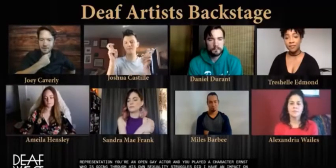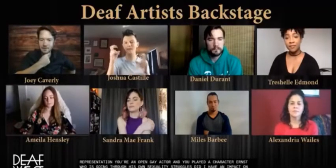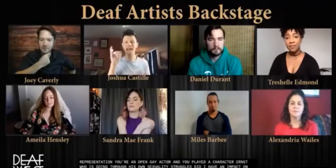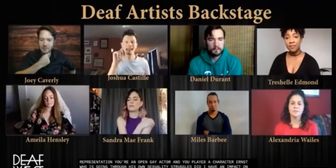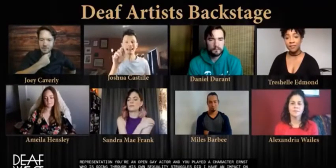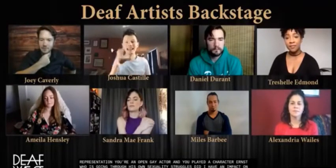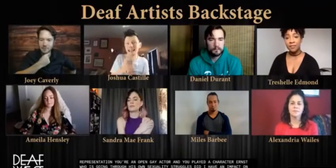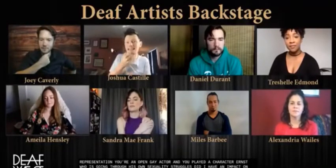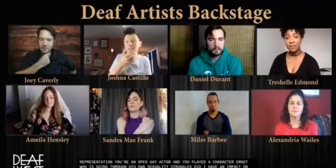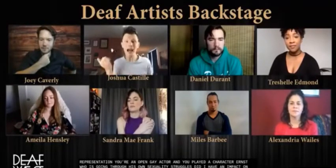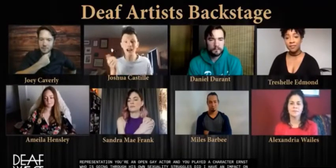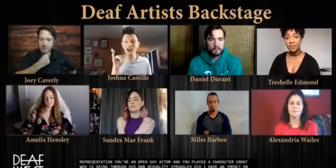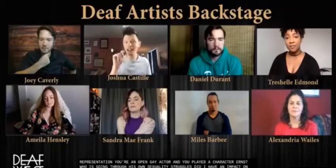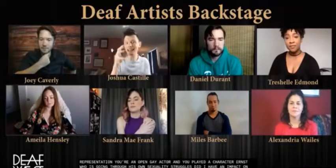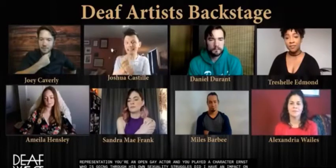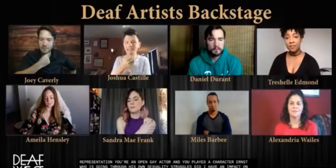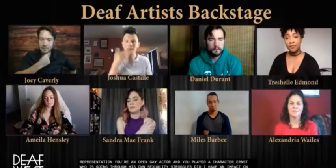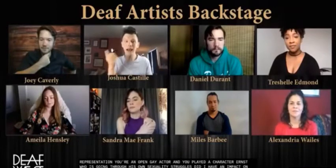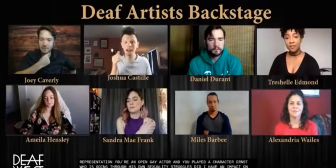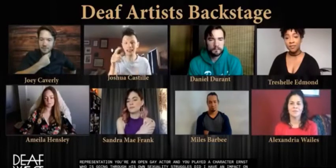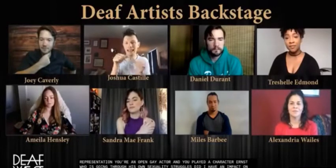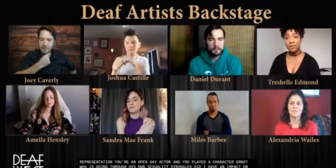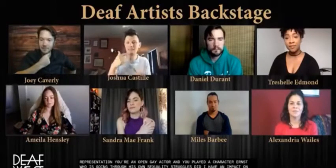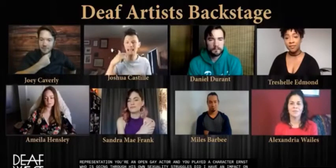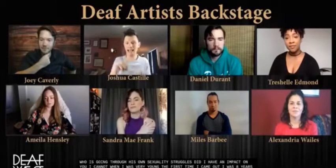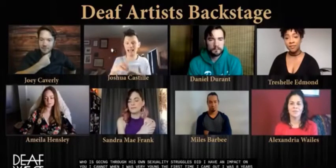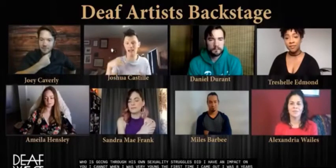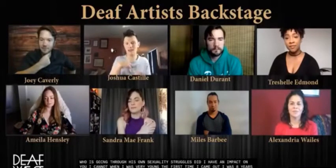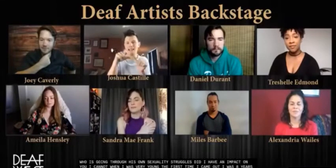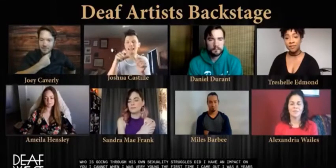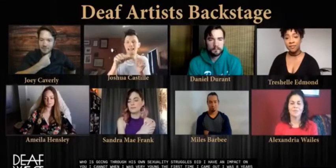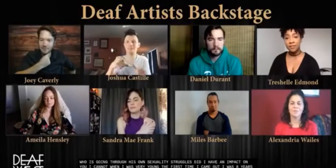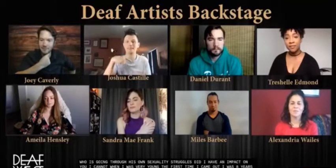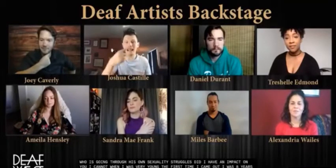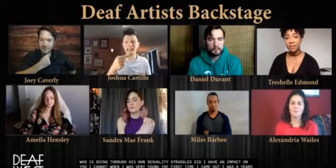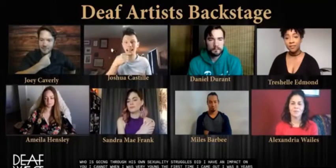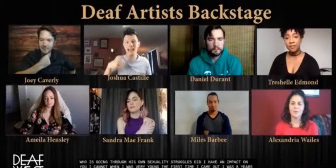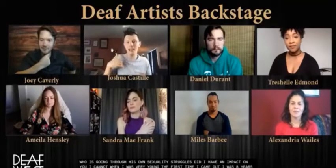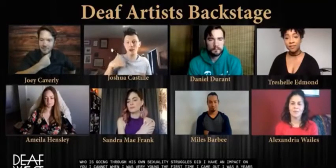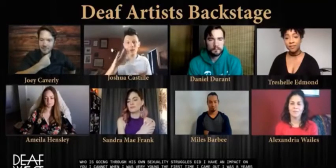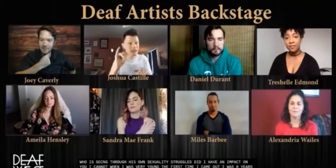for me, because you know, you hear a lot of people saying: “it gets better”. “It gets better”.